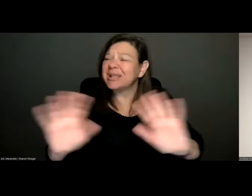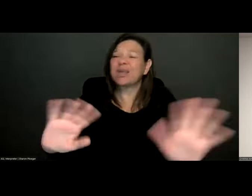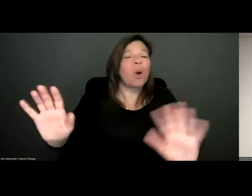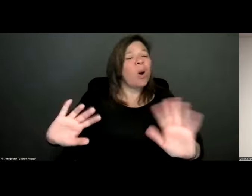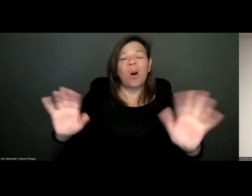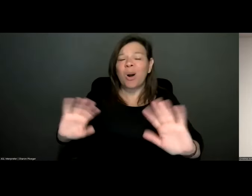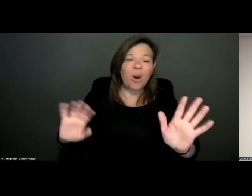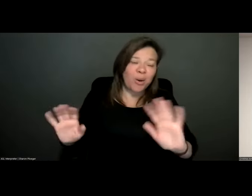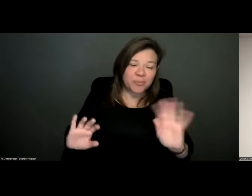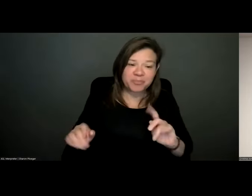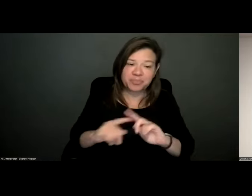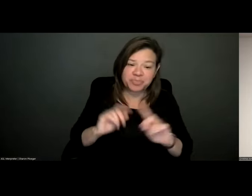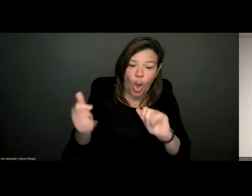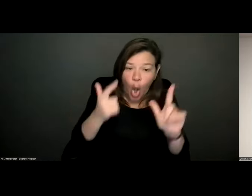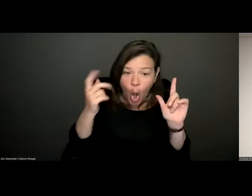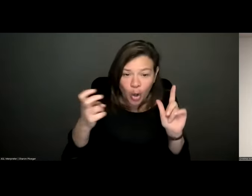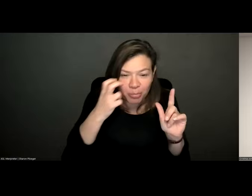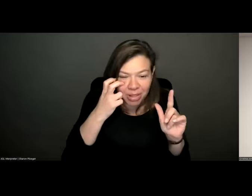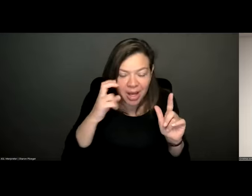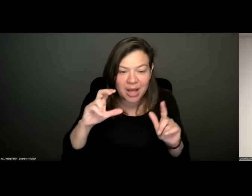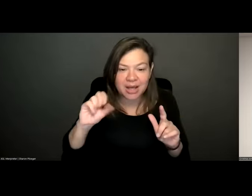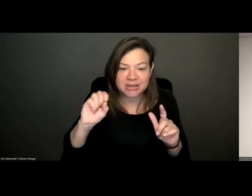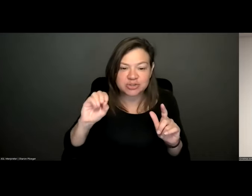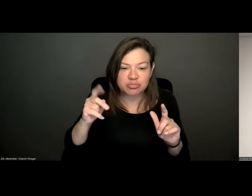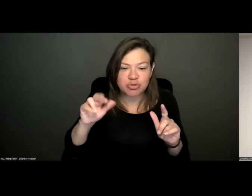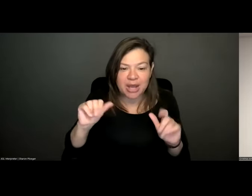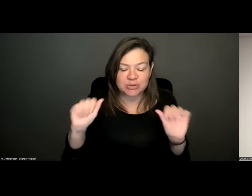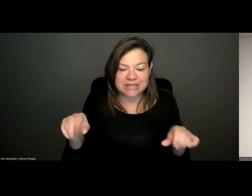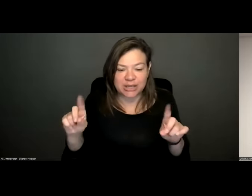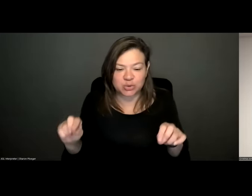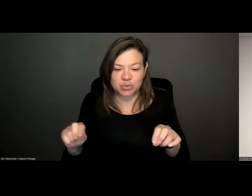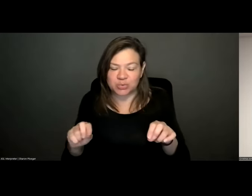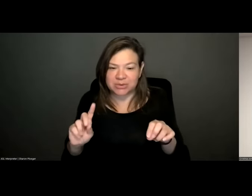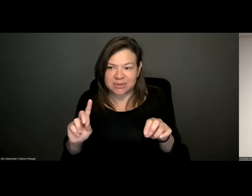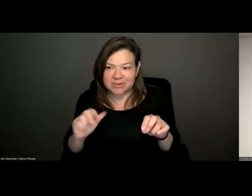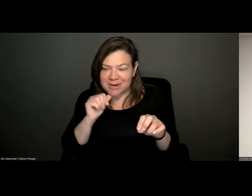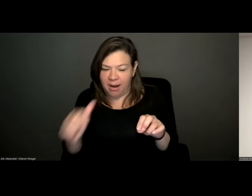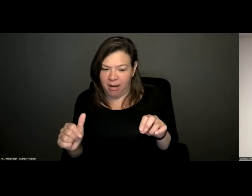that all Blind Sopranos now should do. Not that we all should